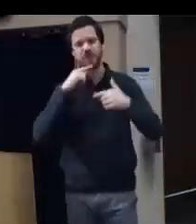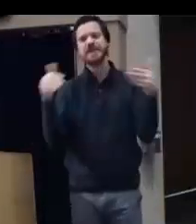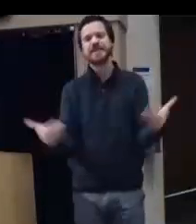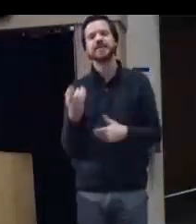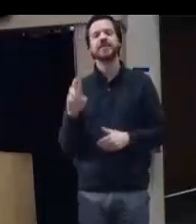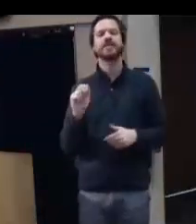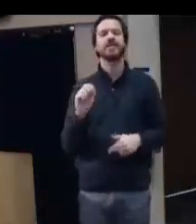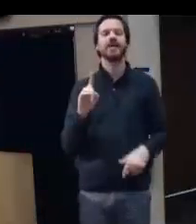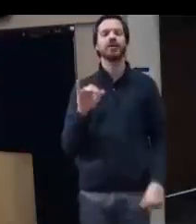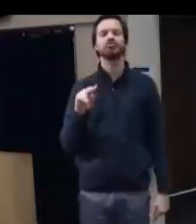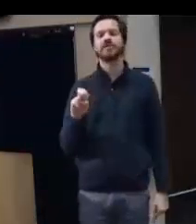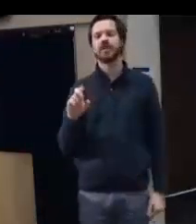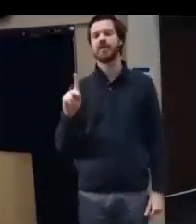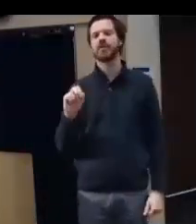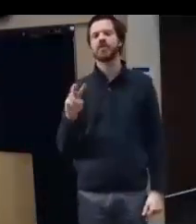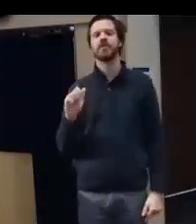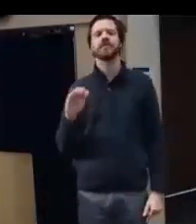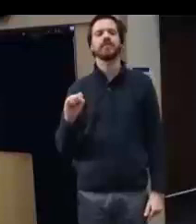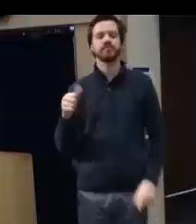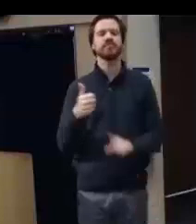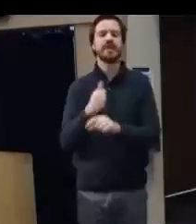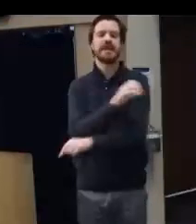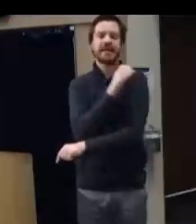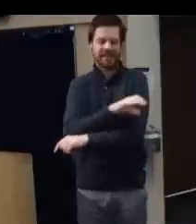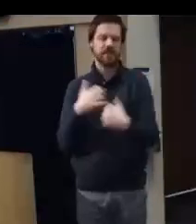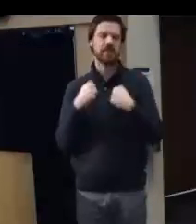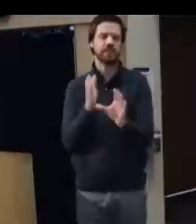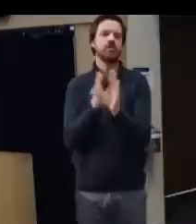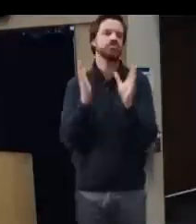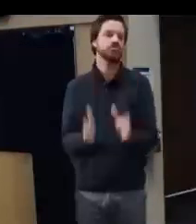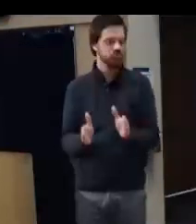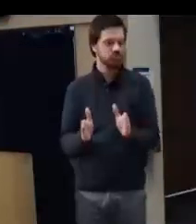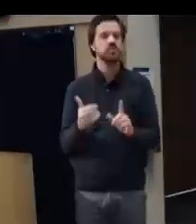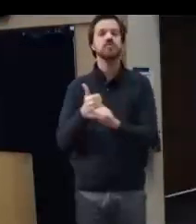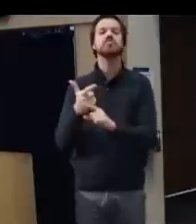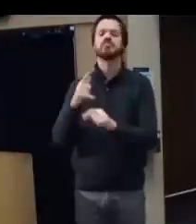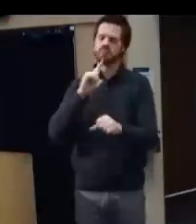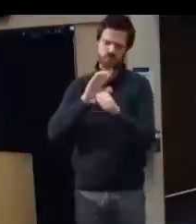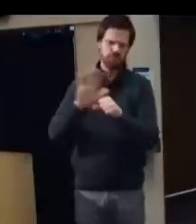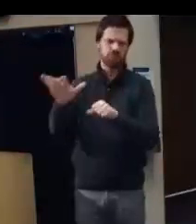Adrienne Kovac today she is a clinical and health psychologist and she has dedicated her career to